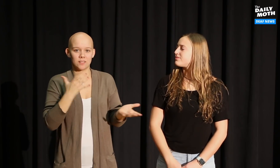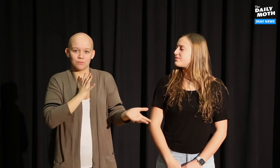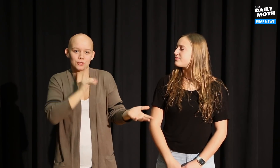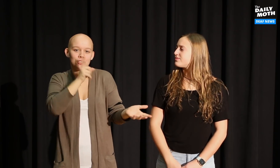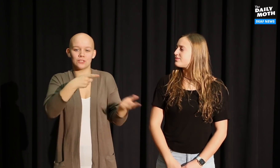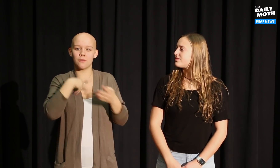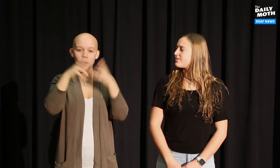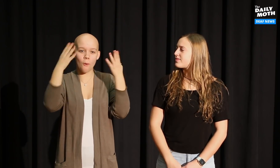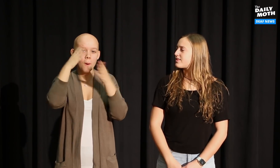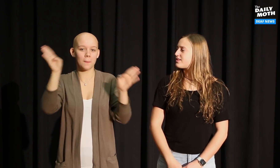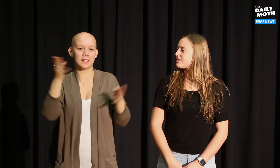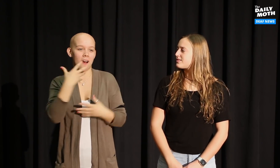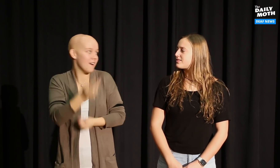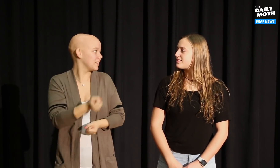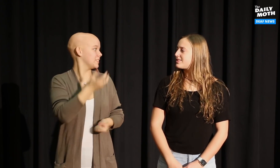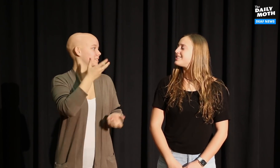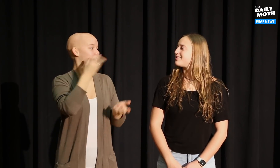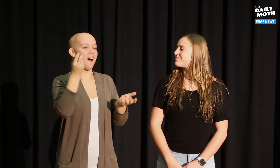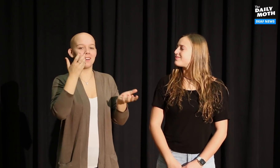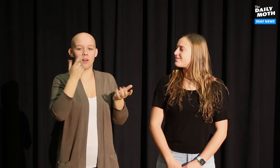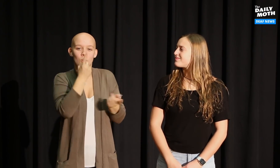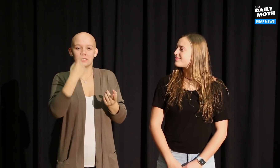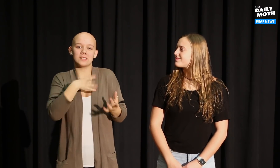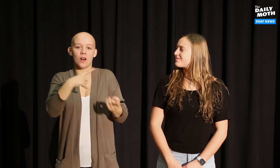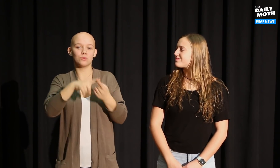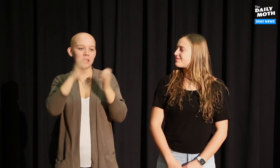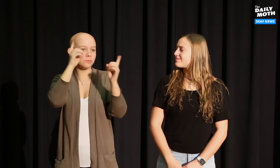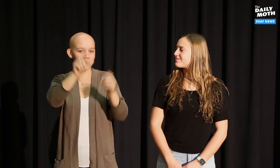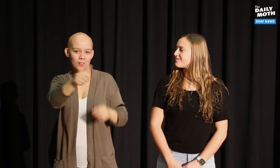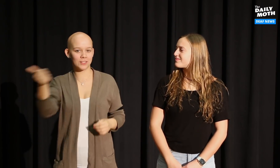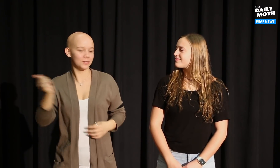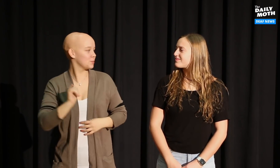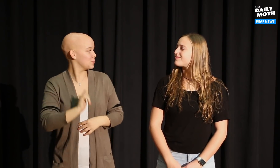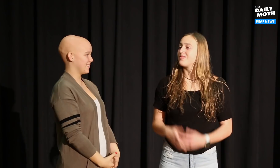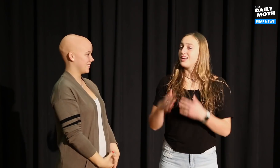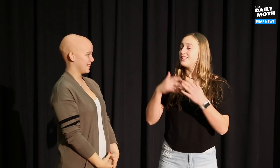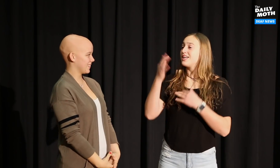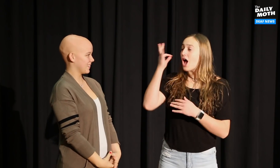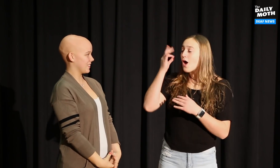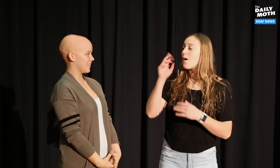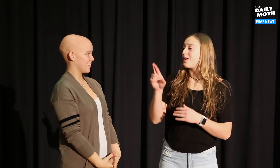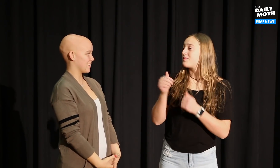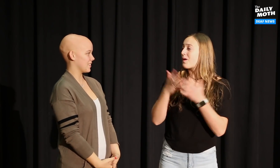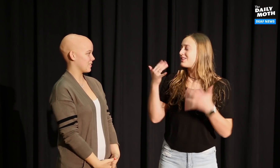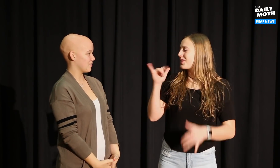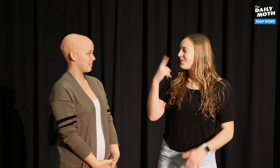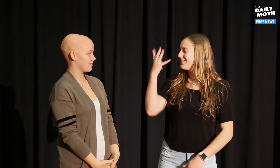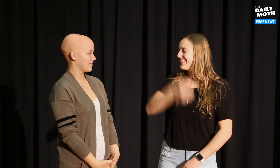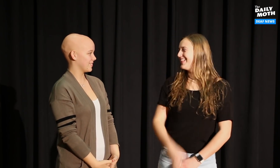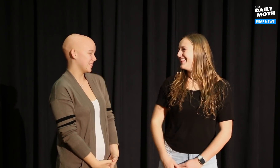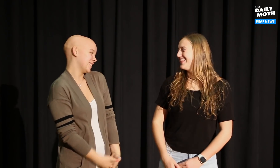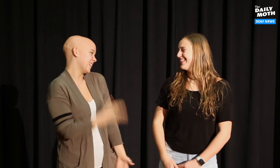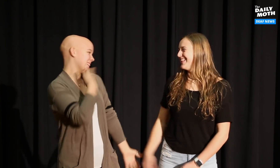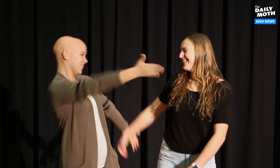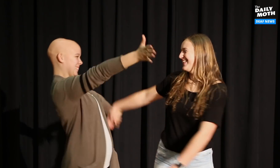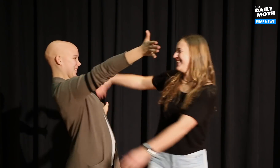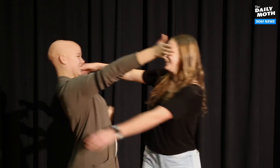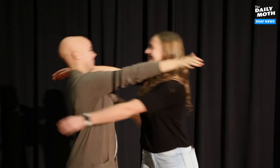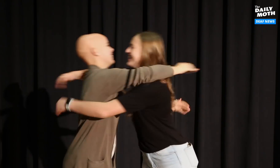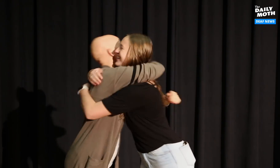I’m fine with this, and I’m very open and confident with myself. I always like to educate others as well. Whether you have hair or not, you’re still beautiful! Thank you!